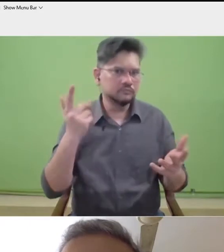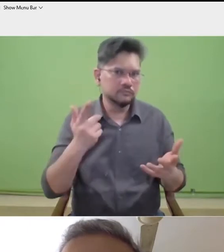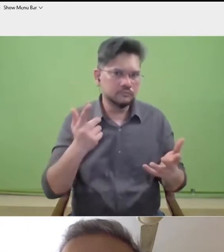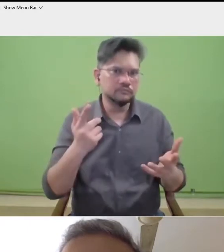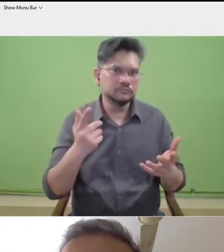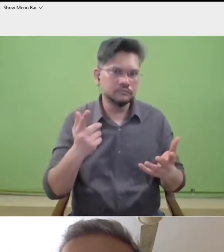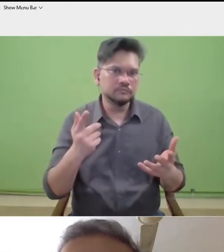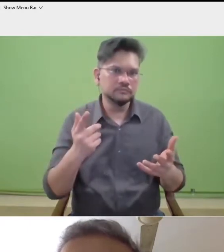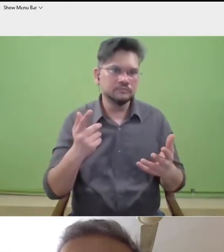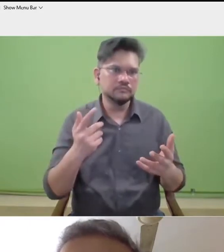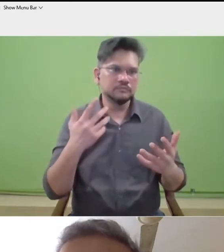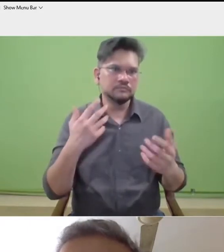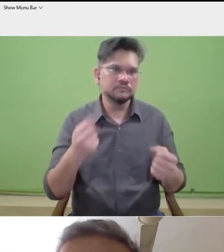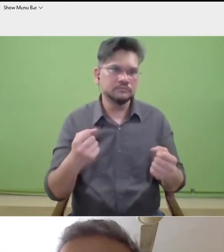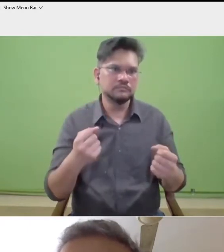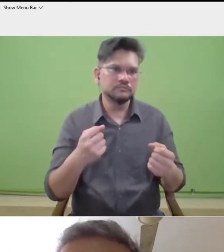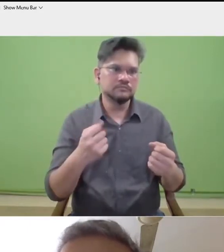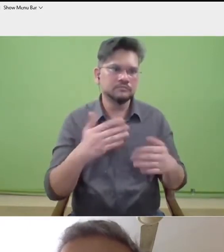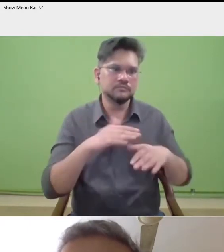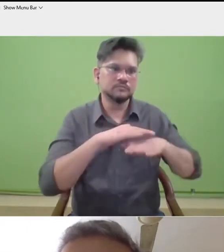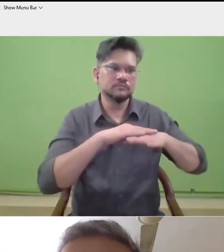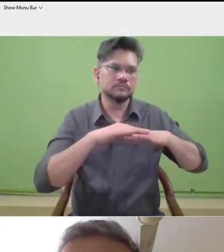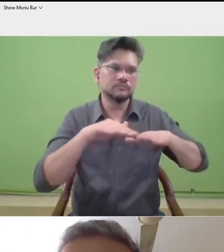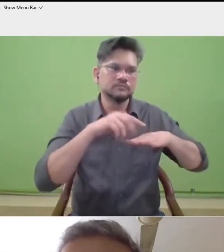there are surface meanings and there are deeper meanings